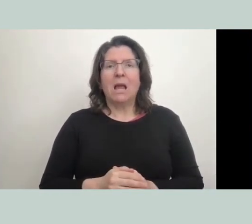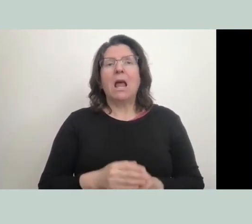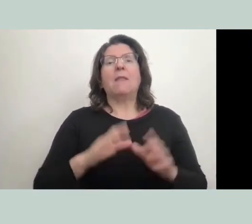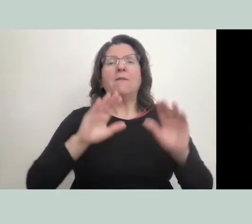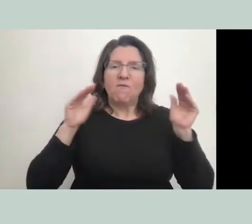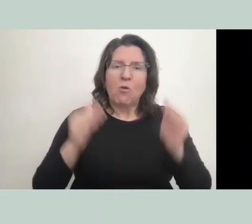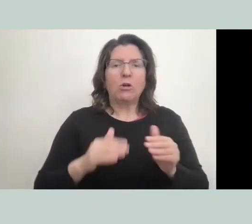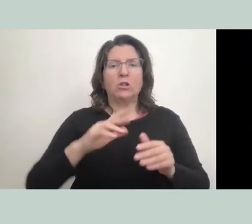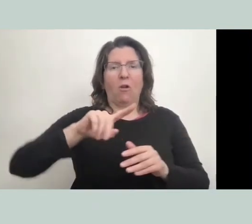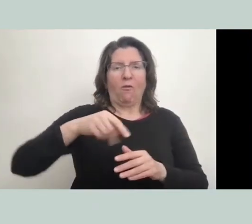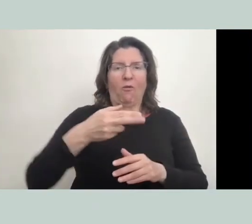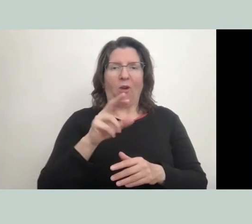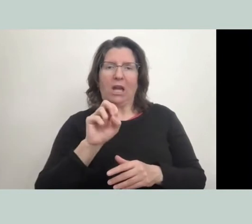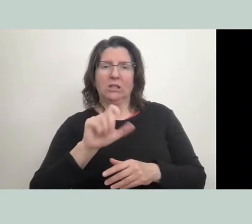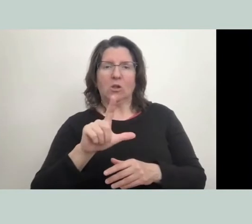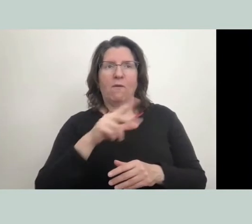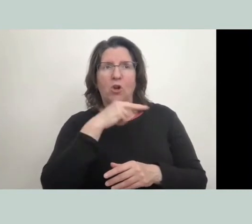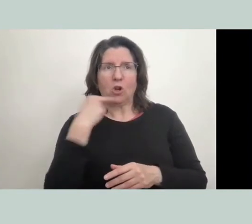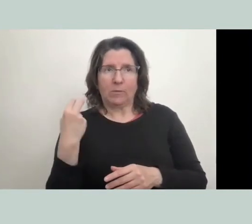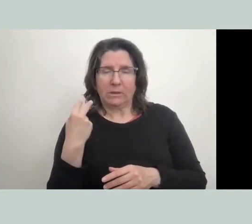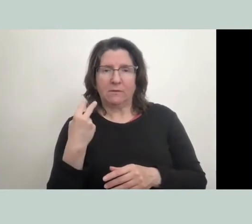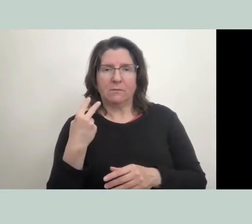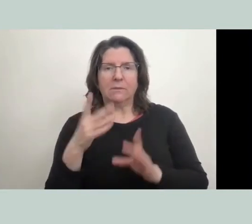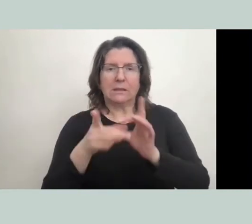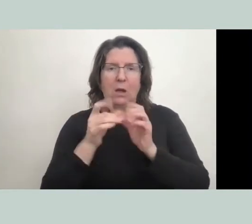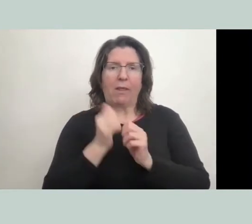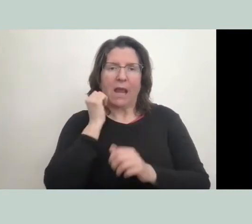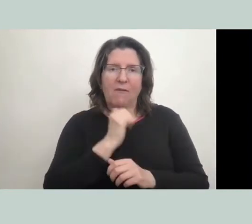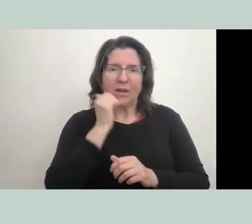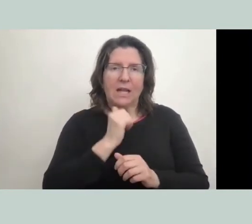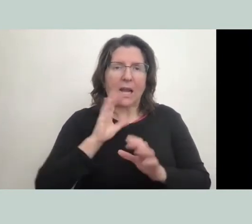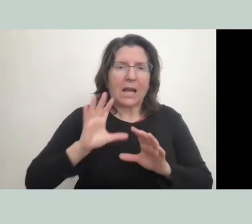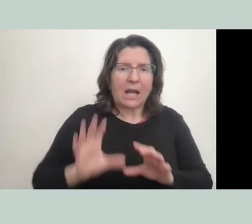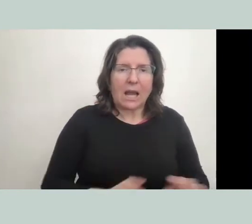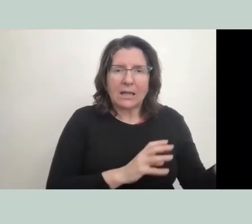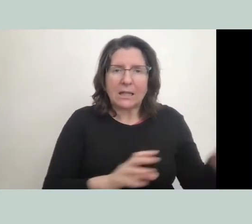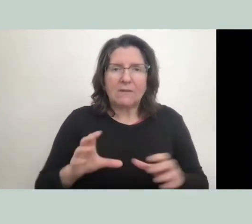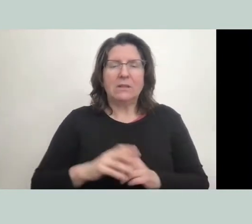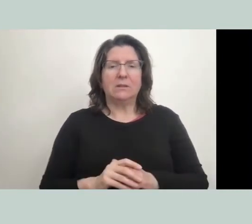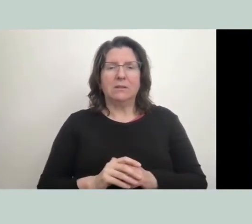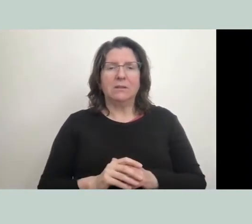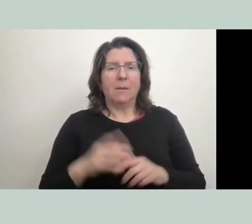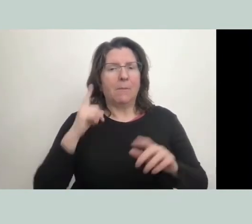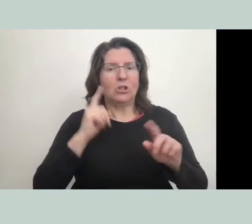In this exercise we're focusing on phrasal verbs and how they are associated with everyday activities.